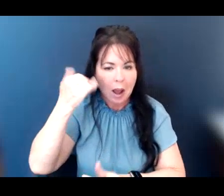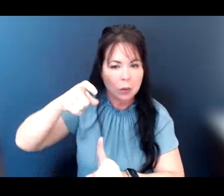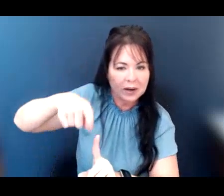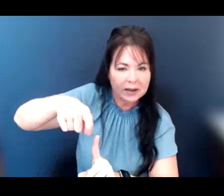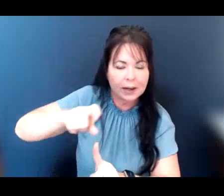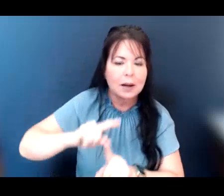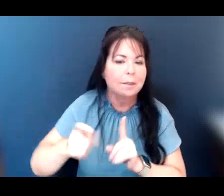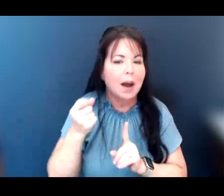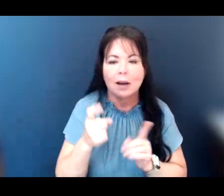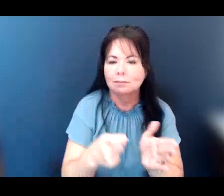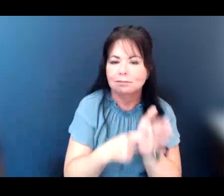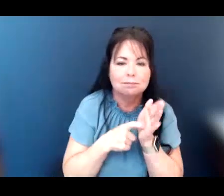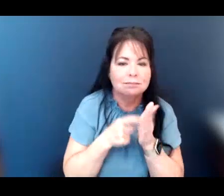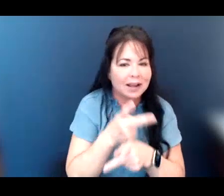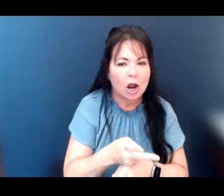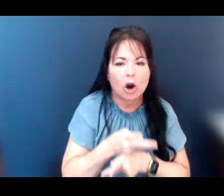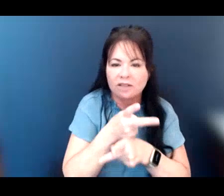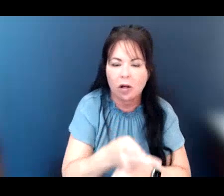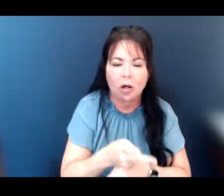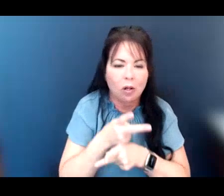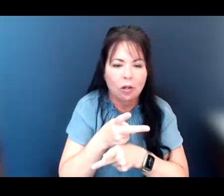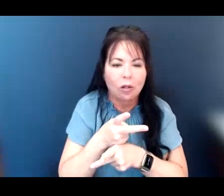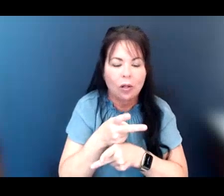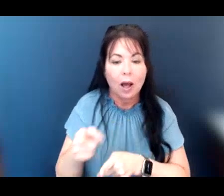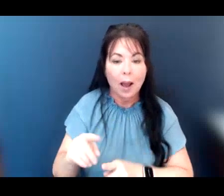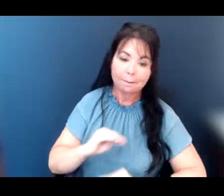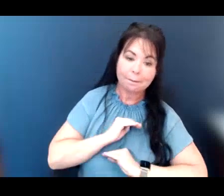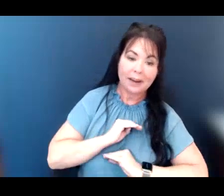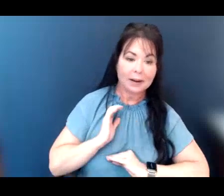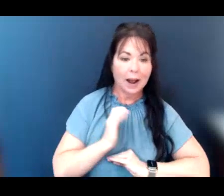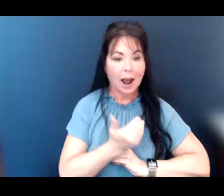meets our basic, core functionality does not mean that it's going to provide